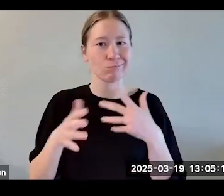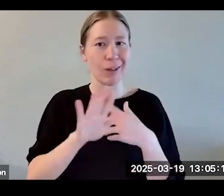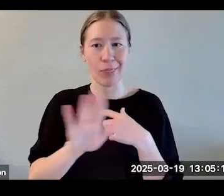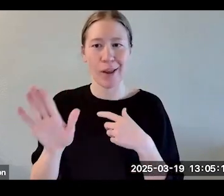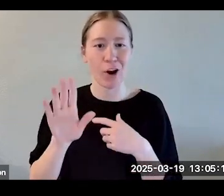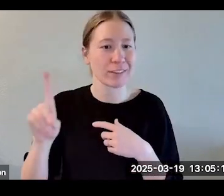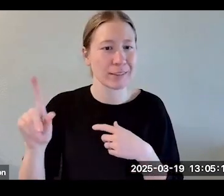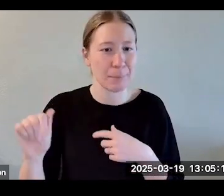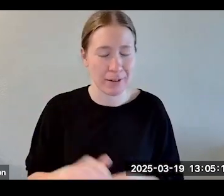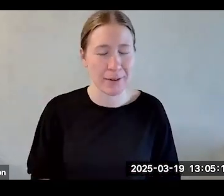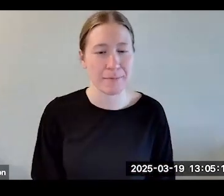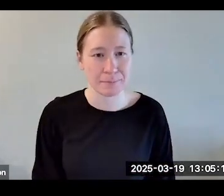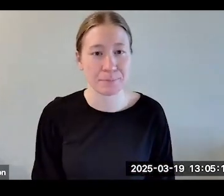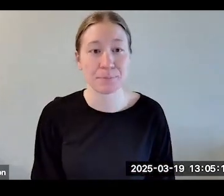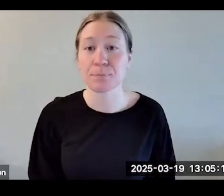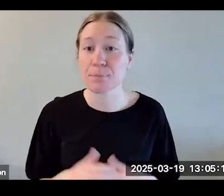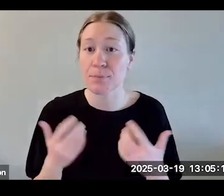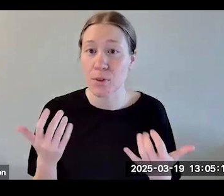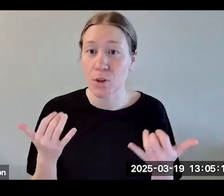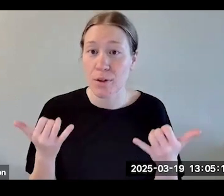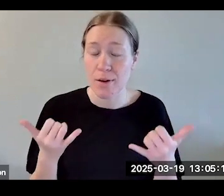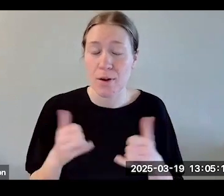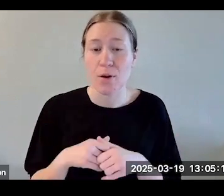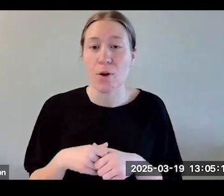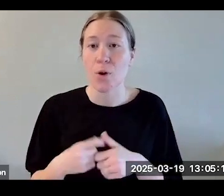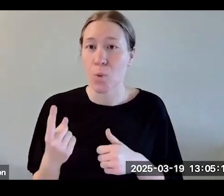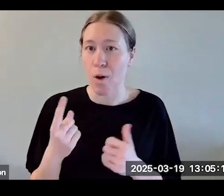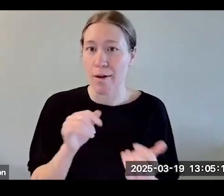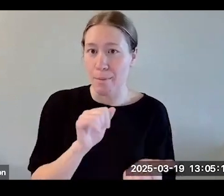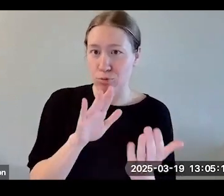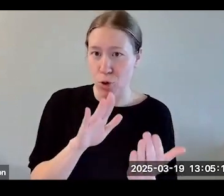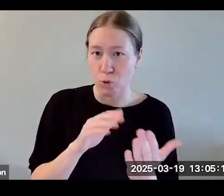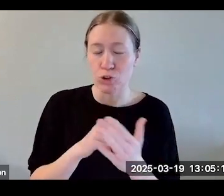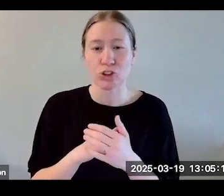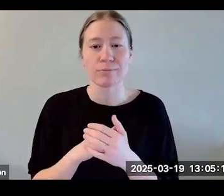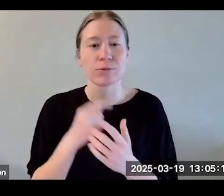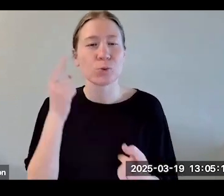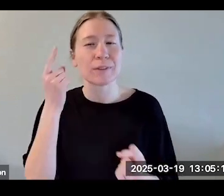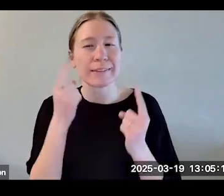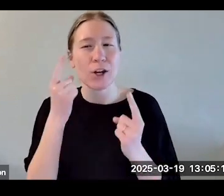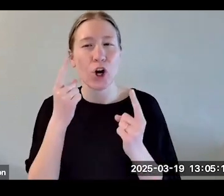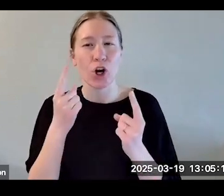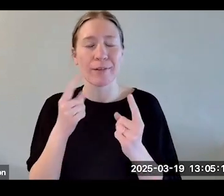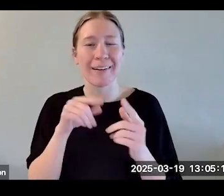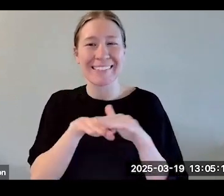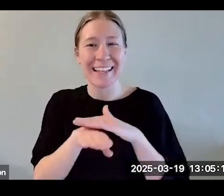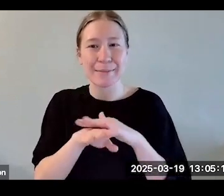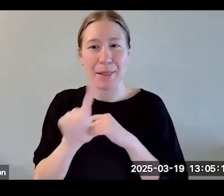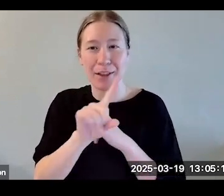So one way we assist folks in thinking through accessibility questions on their documents is by encouraging them